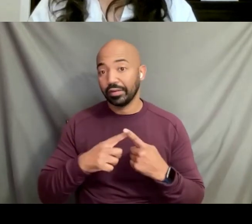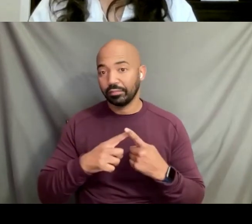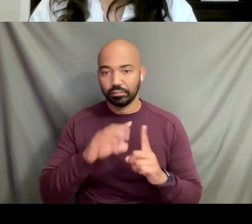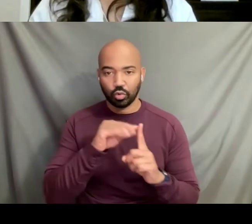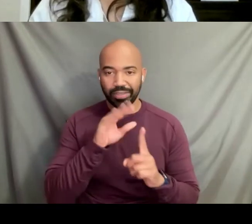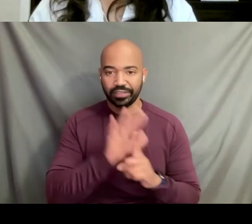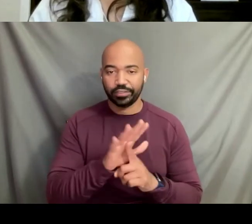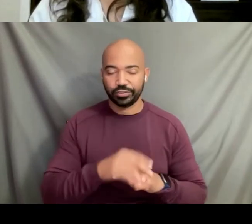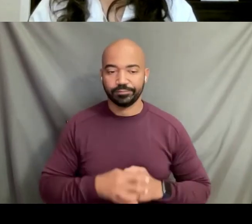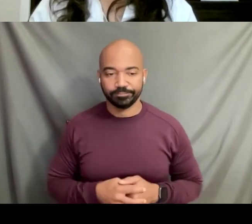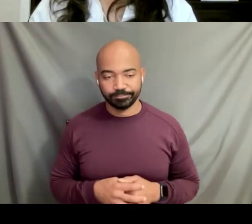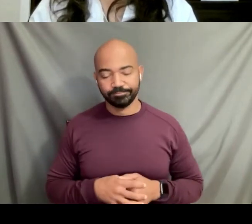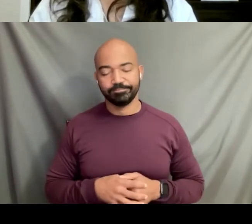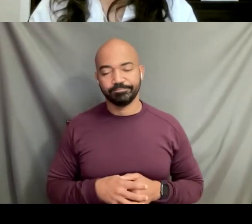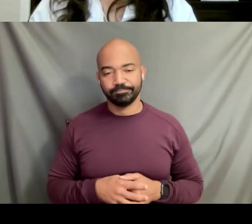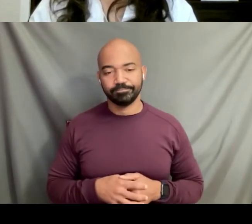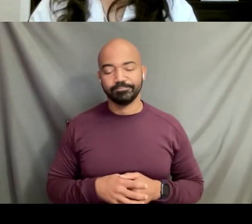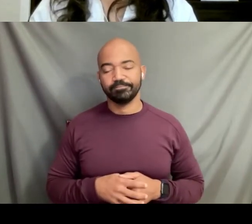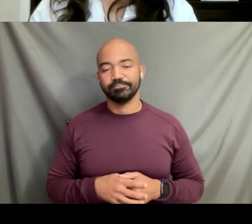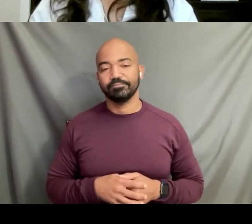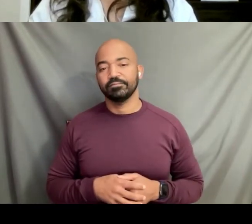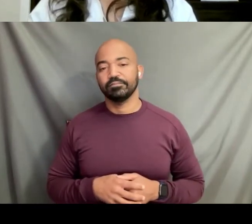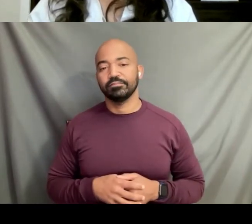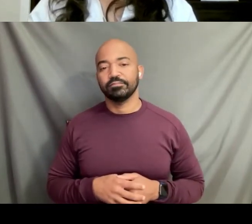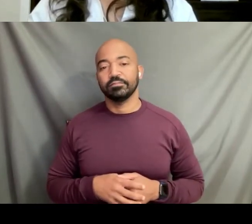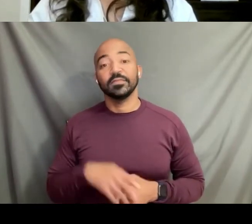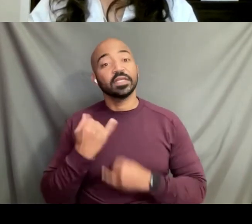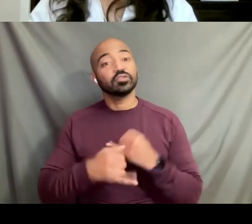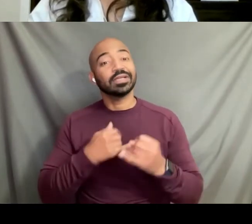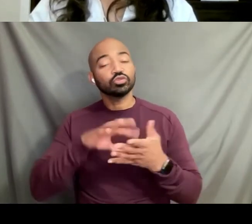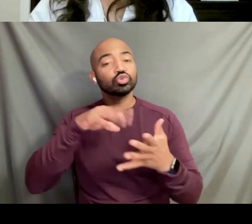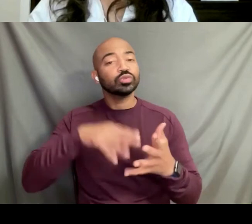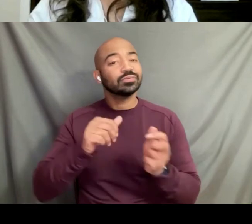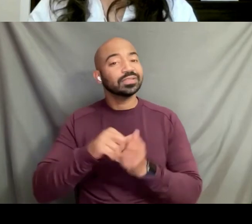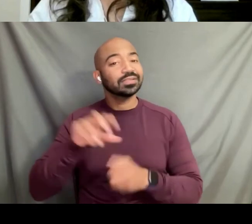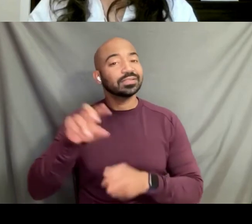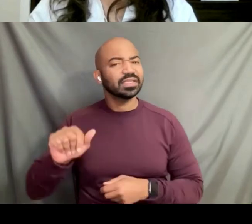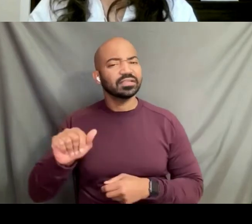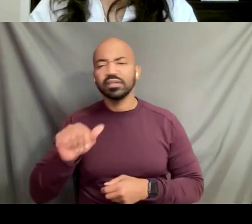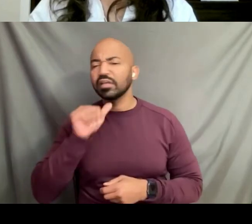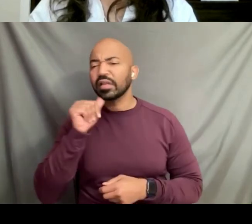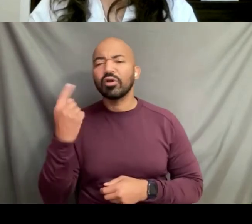They need not just equal but mainly equitable opportunities to succeed,